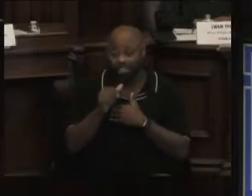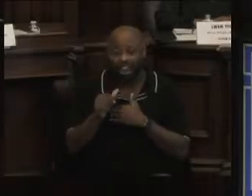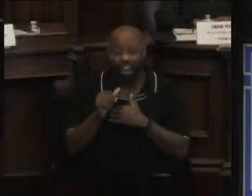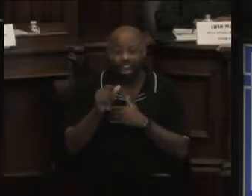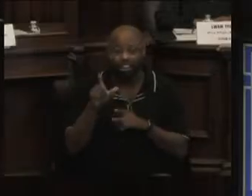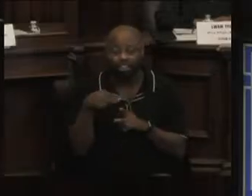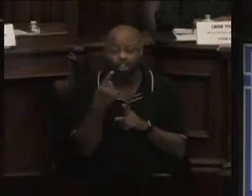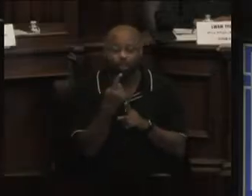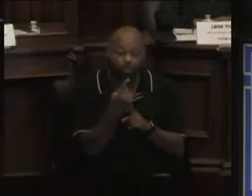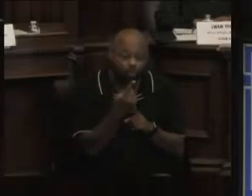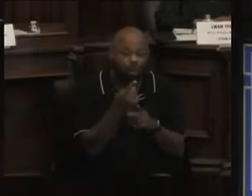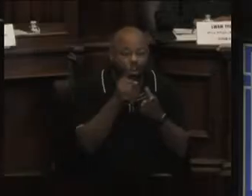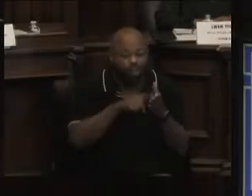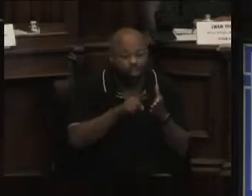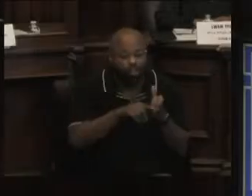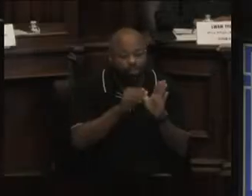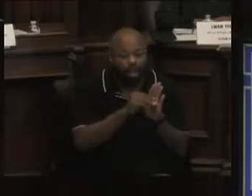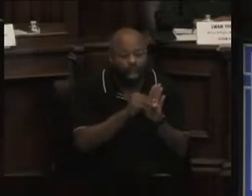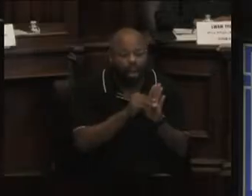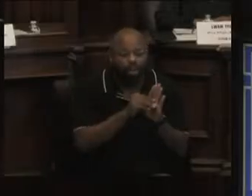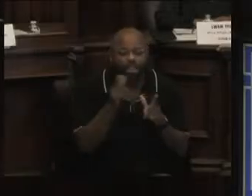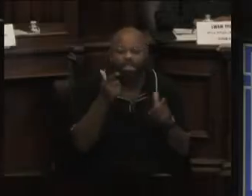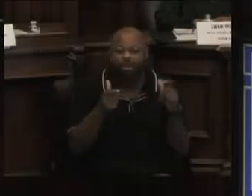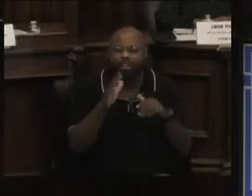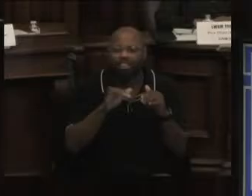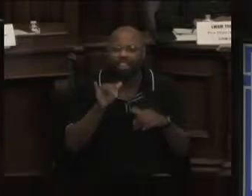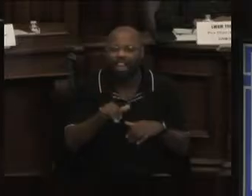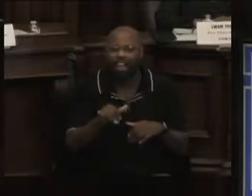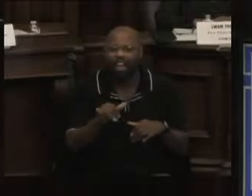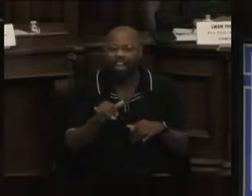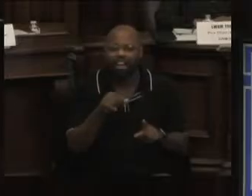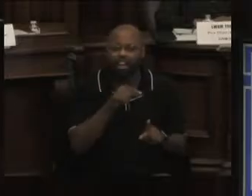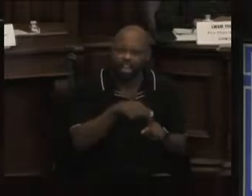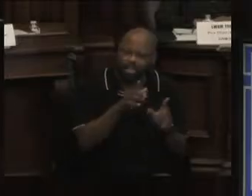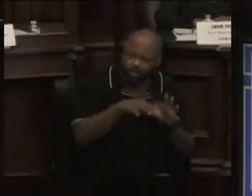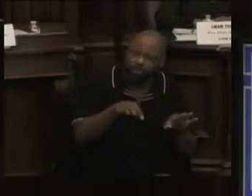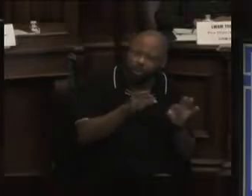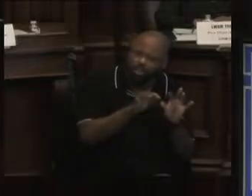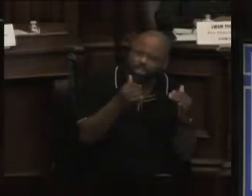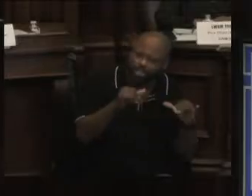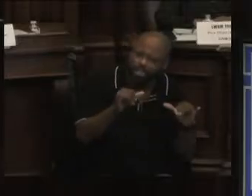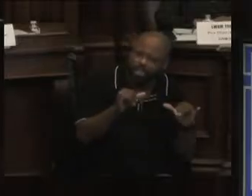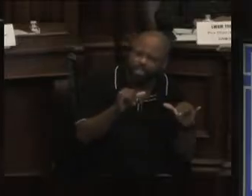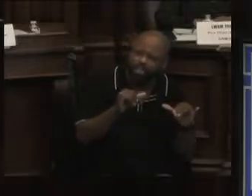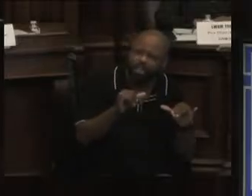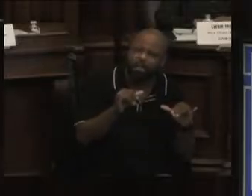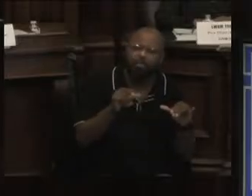matters. And accountability is bigger than just a single